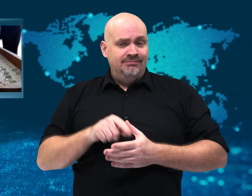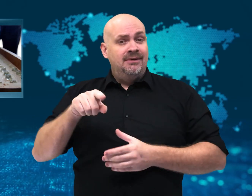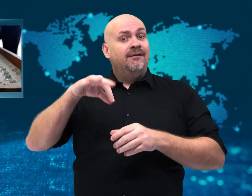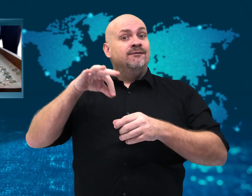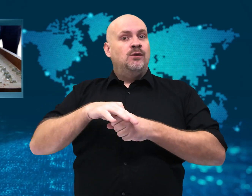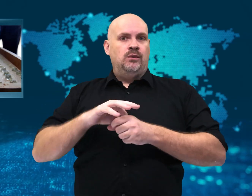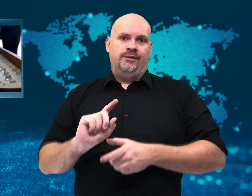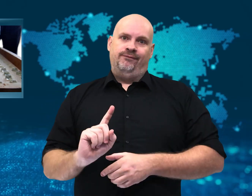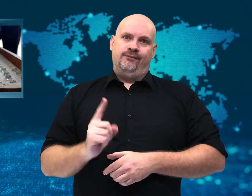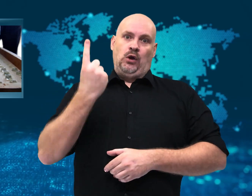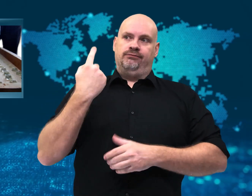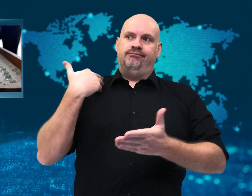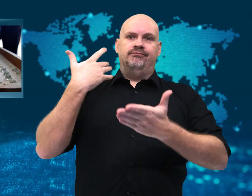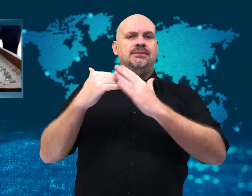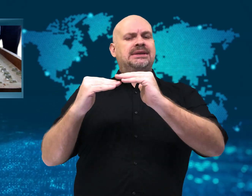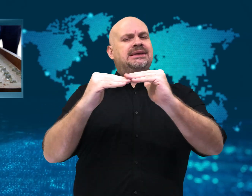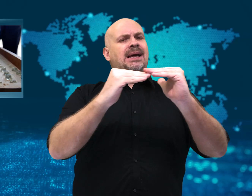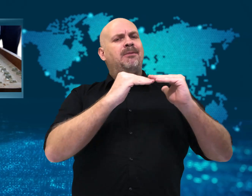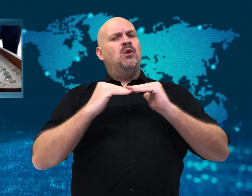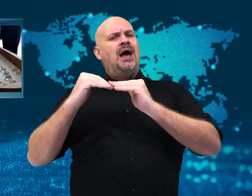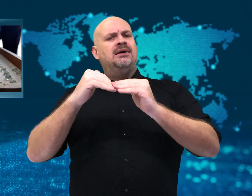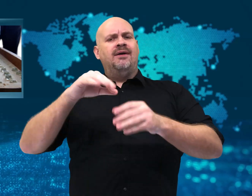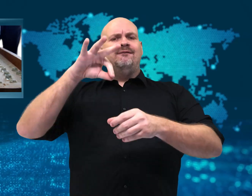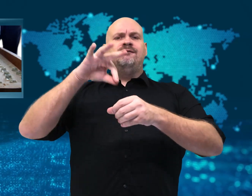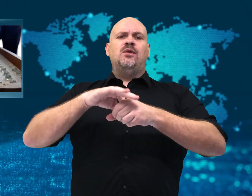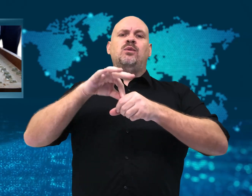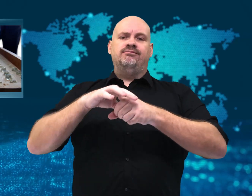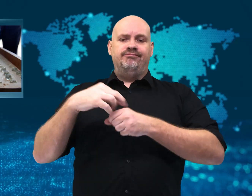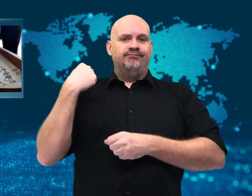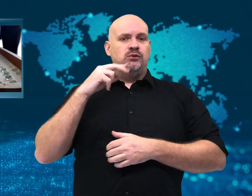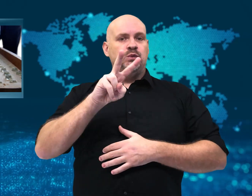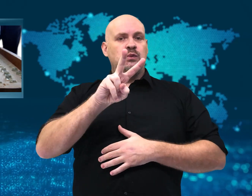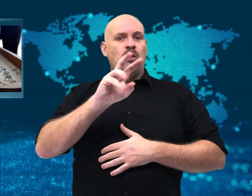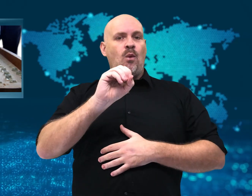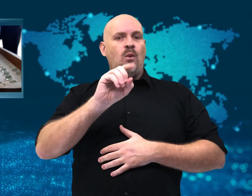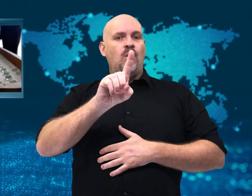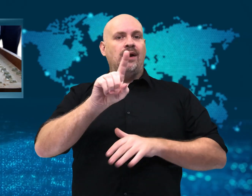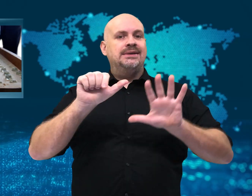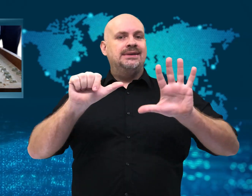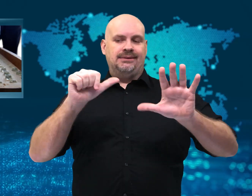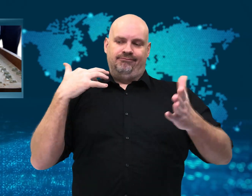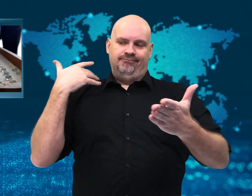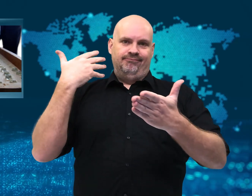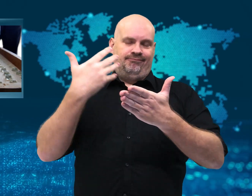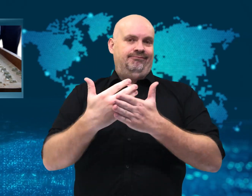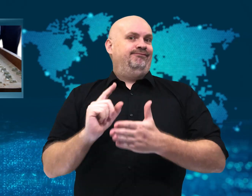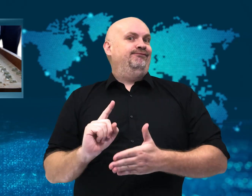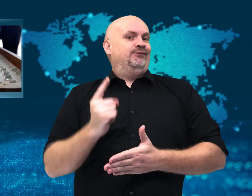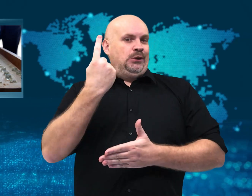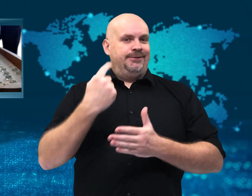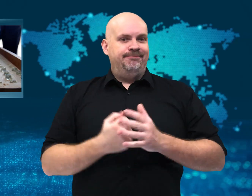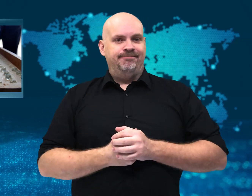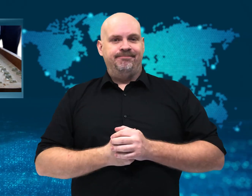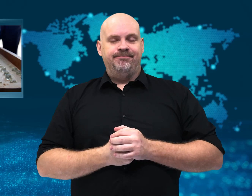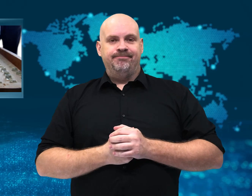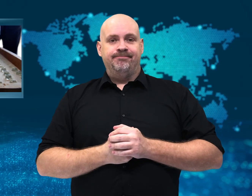Almost one million out of 2.5 million registered voters used